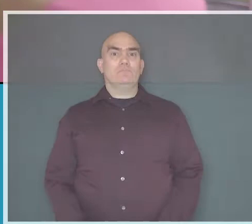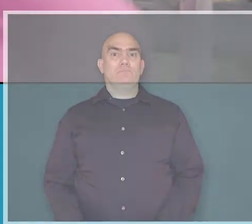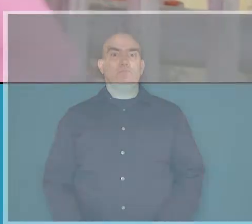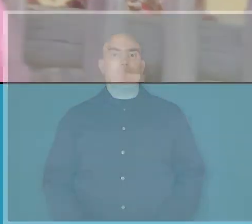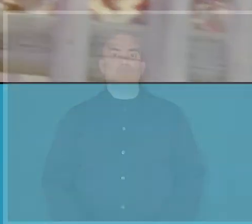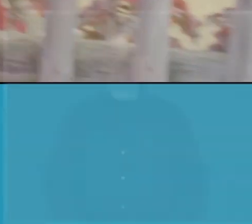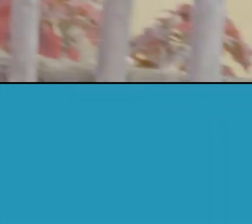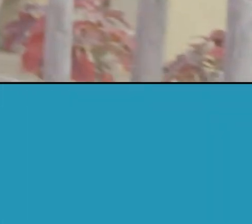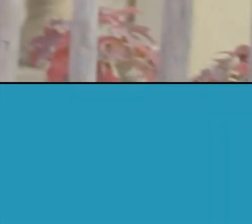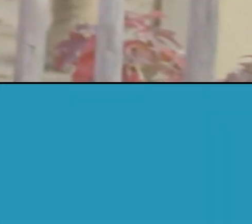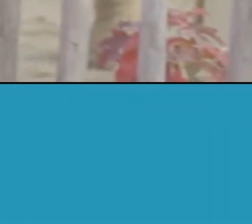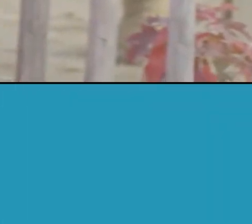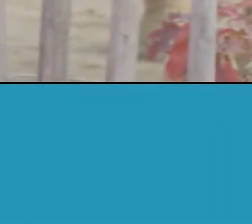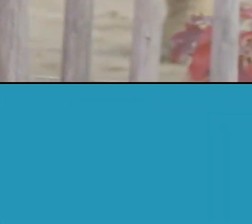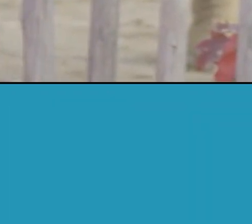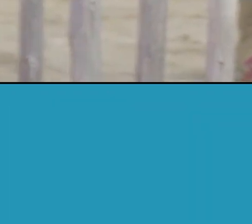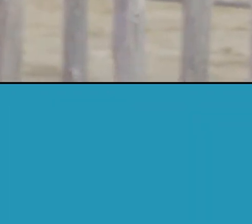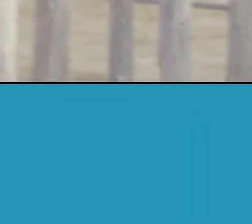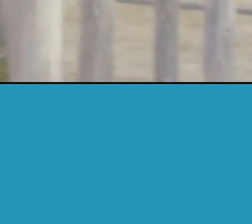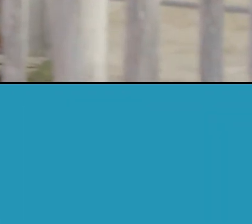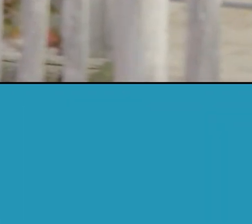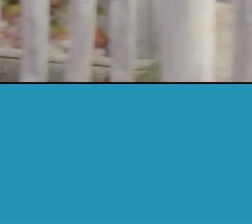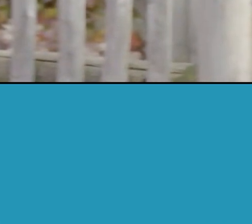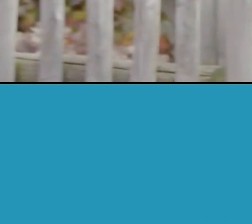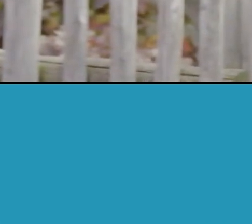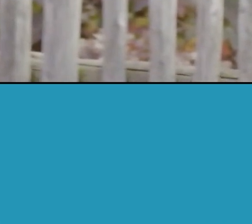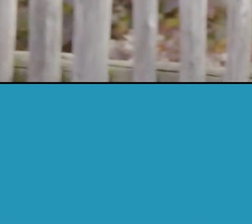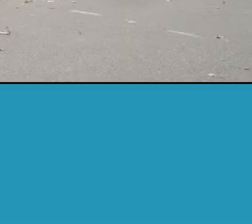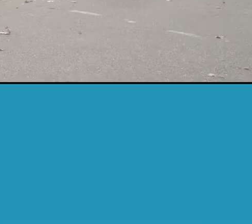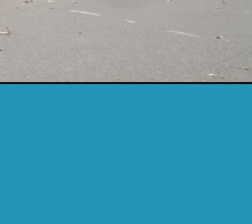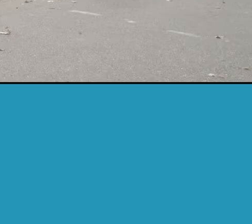(Annie gasps) (camera clicking)